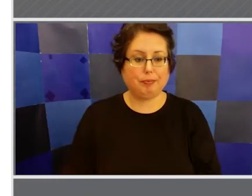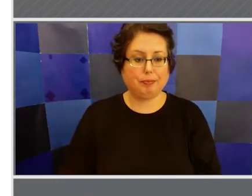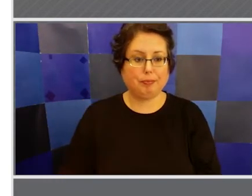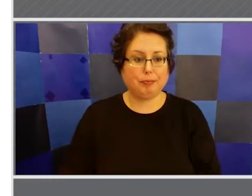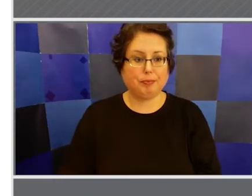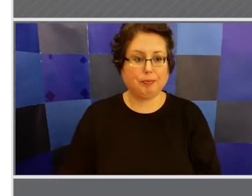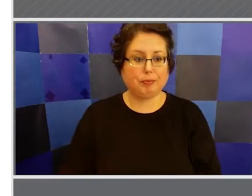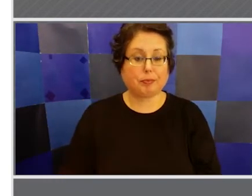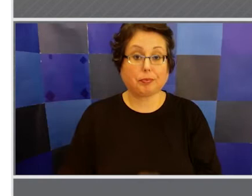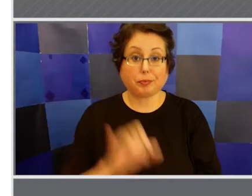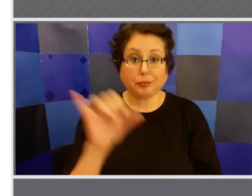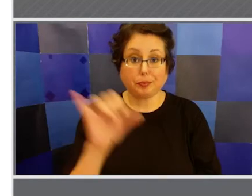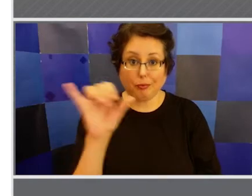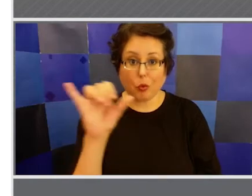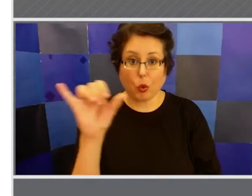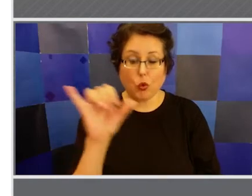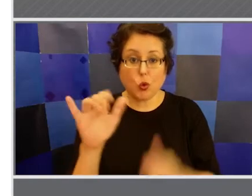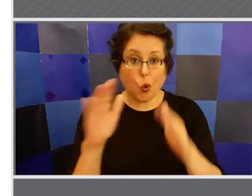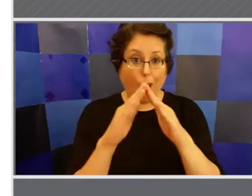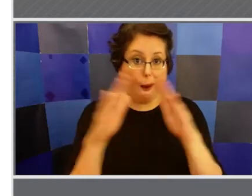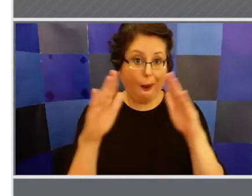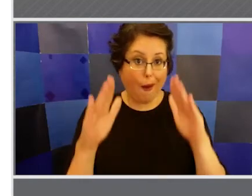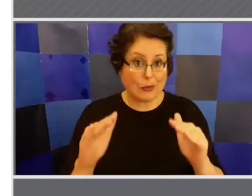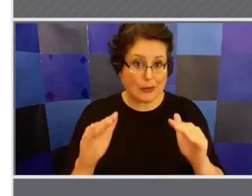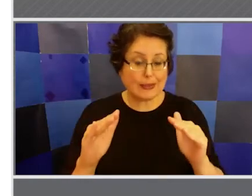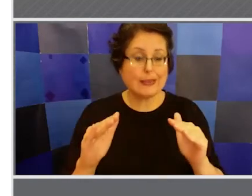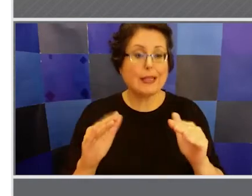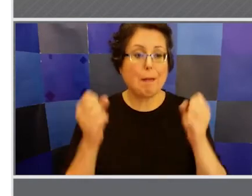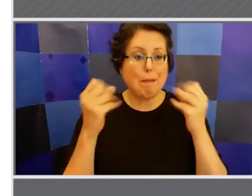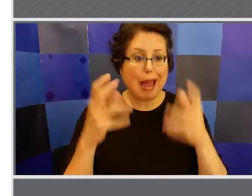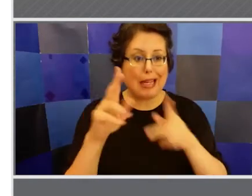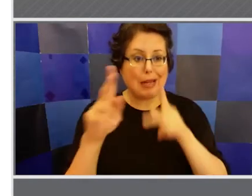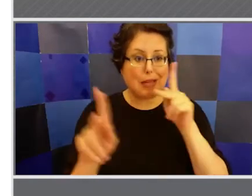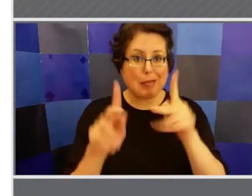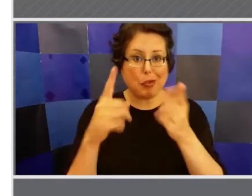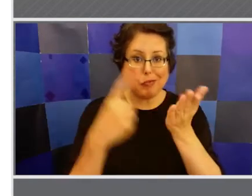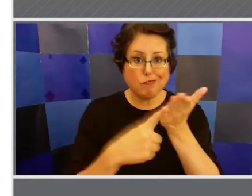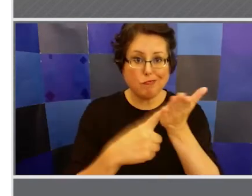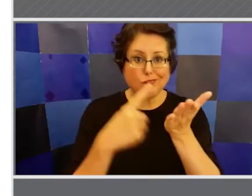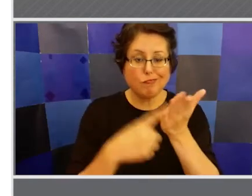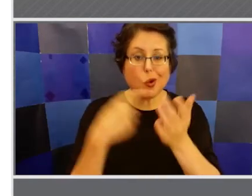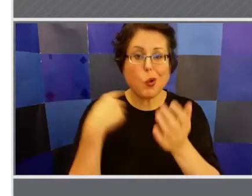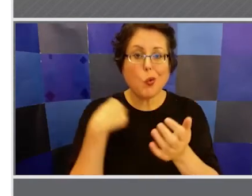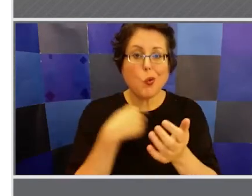We also as many other people on this call have have mentioned work on housing so the